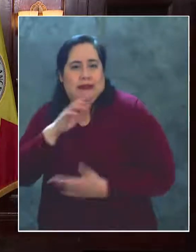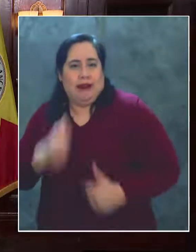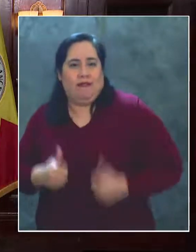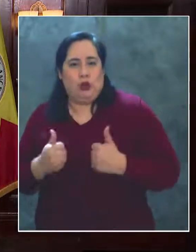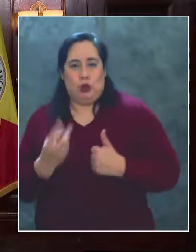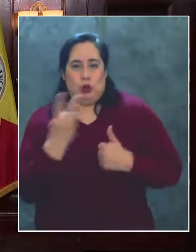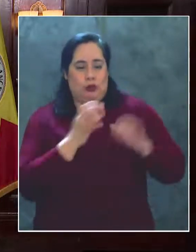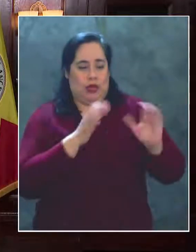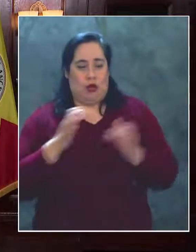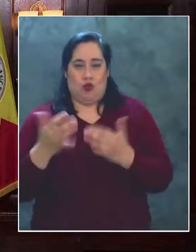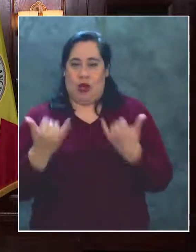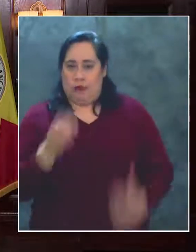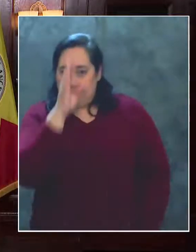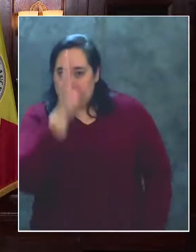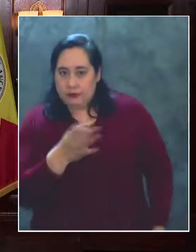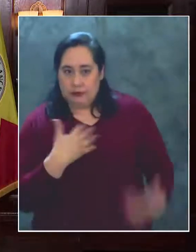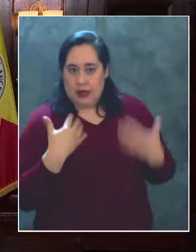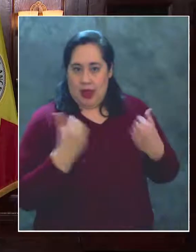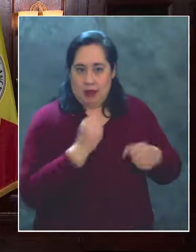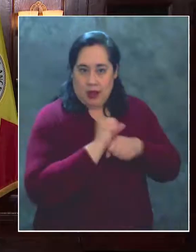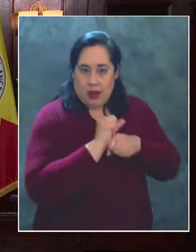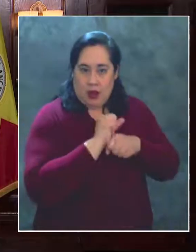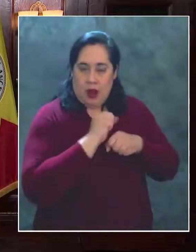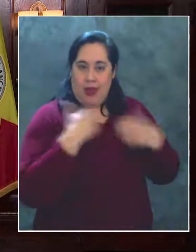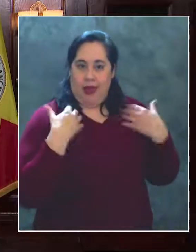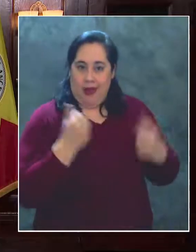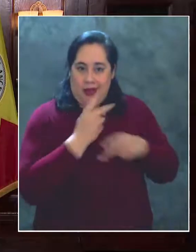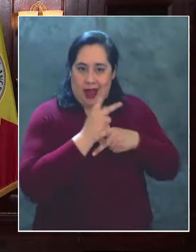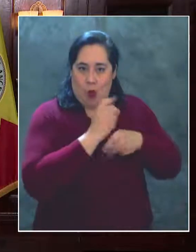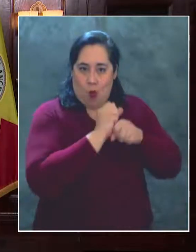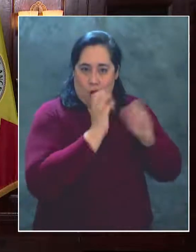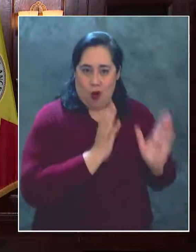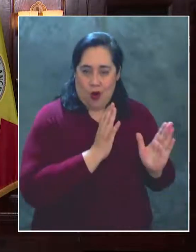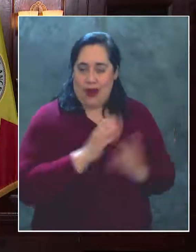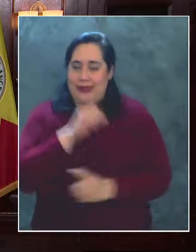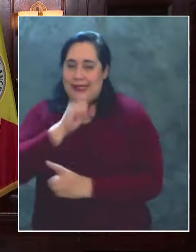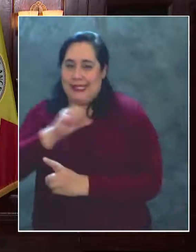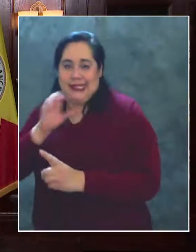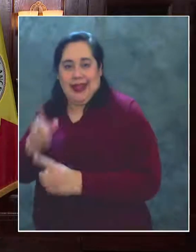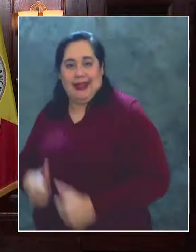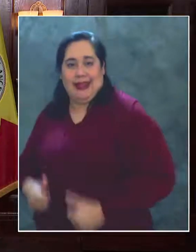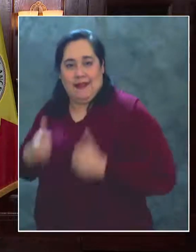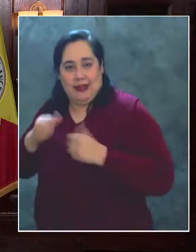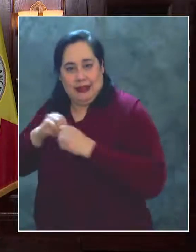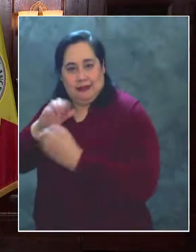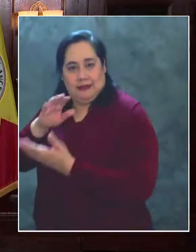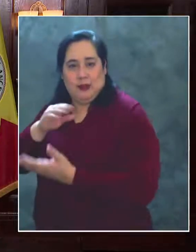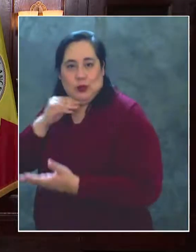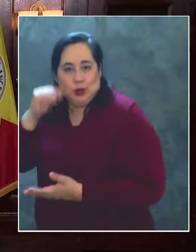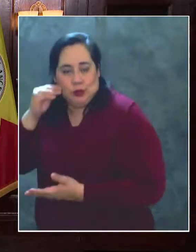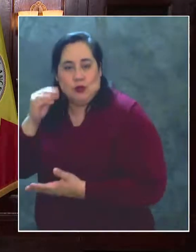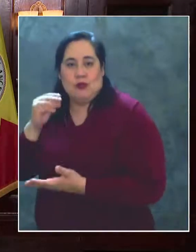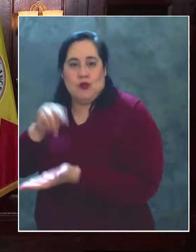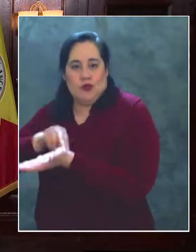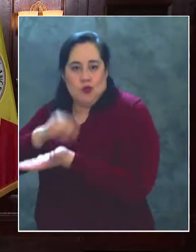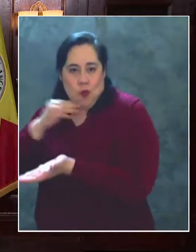RIGHT NOW. OUR HEALTHCARE WORKERS AND SENIORS LIVING IN SKILLED NURSING FACILITIES.